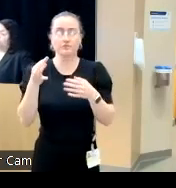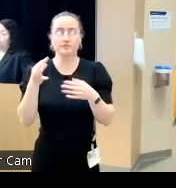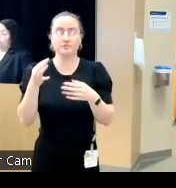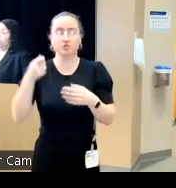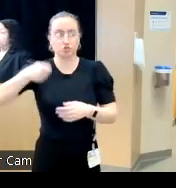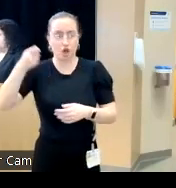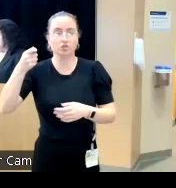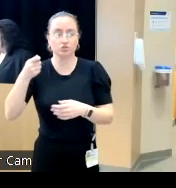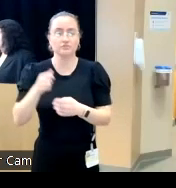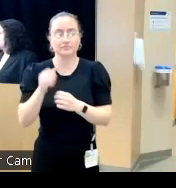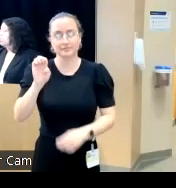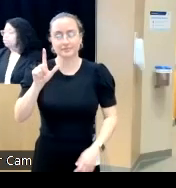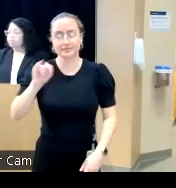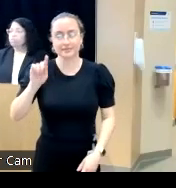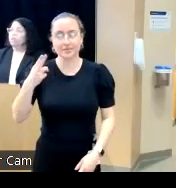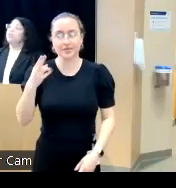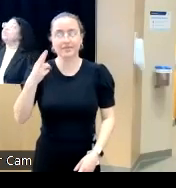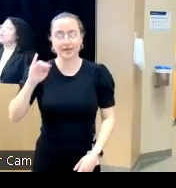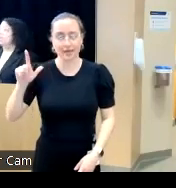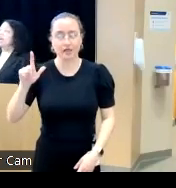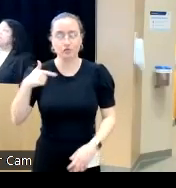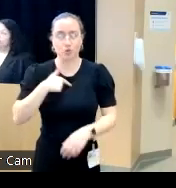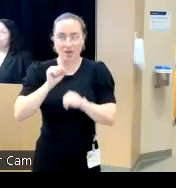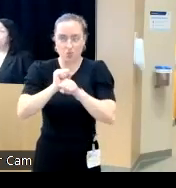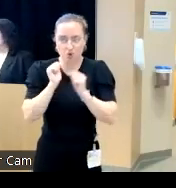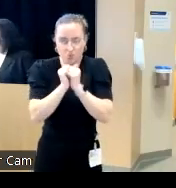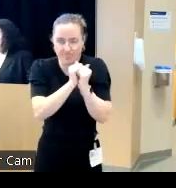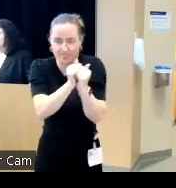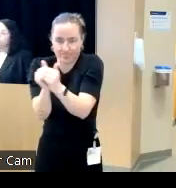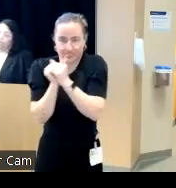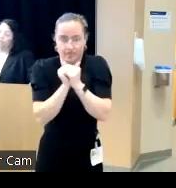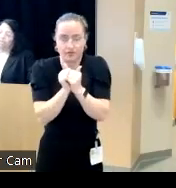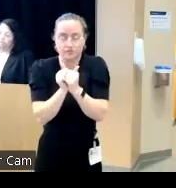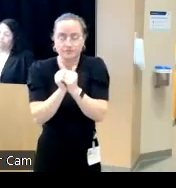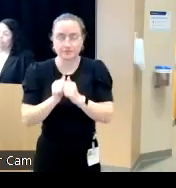supported this work their predecessors people who came in after them also support the work which is